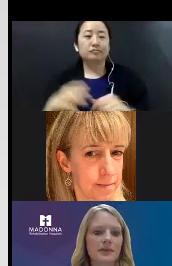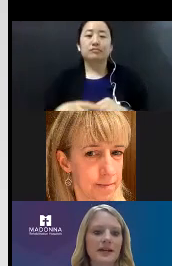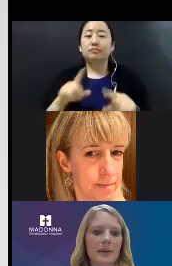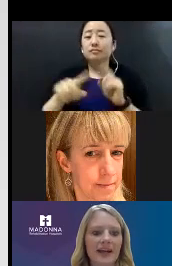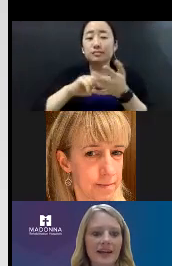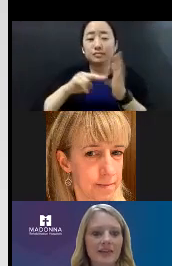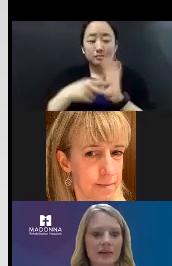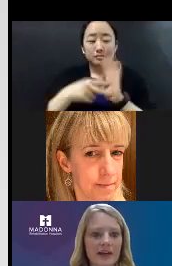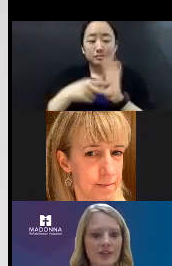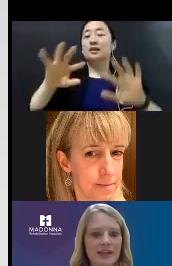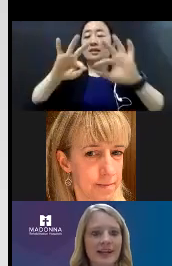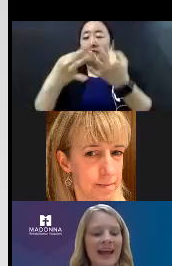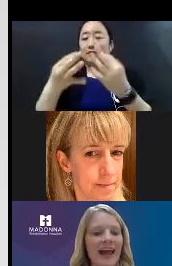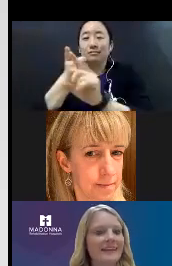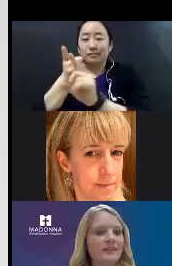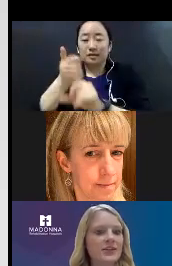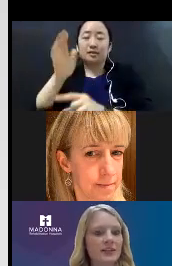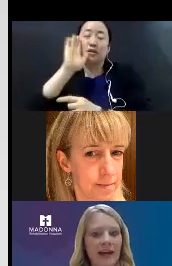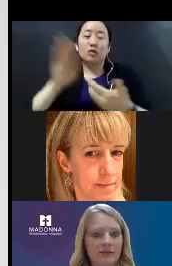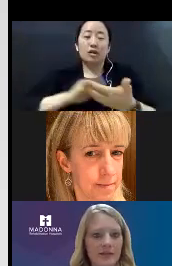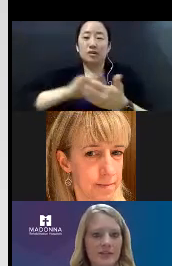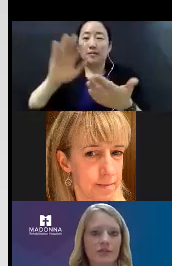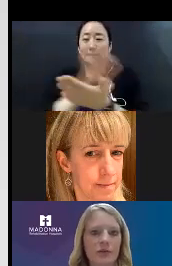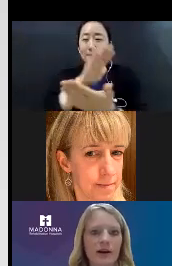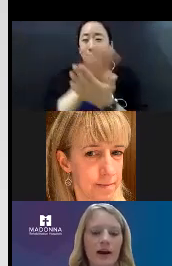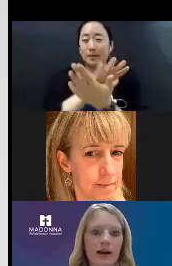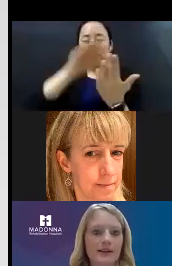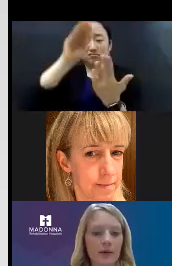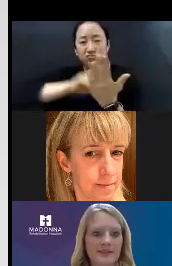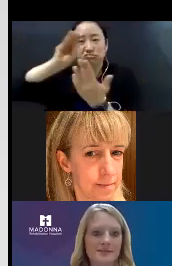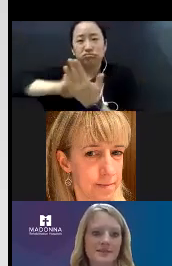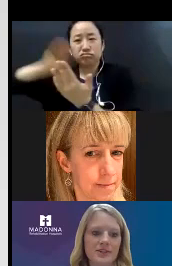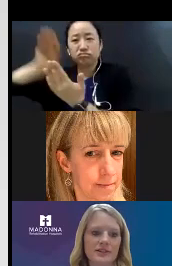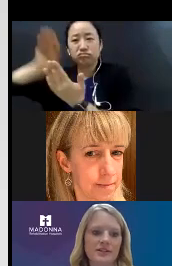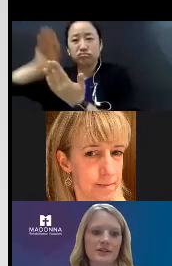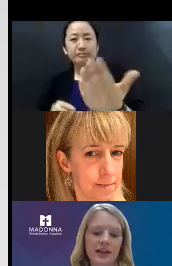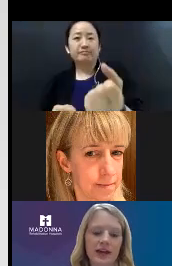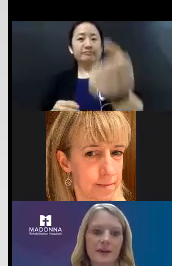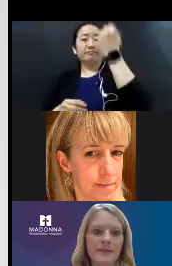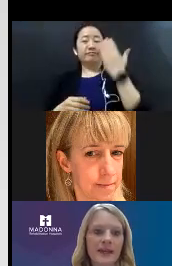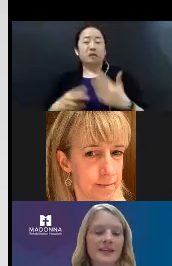COMPLETE A PACKET OF INFORMATION AND RETURN IT FOR THE HOME ASSESSMENT SPECIALIST TO LOOK AT.